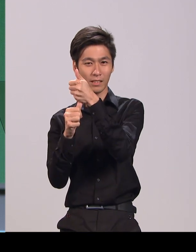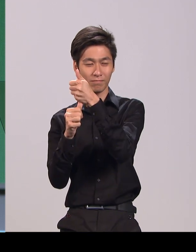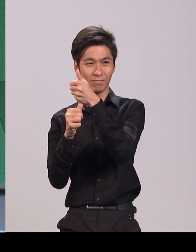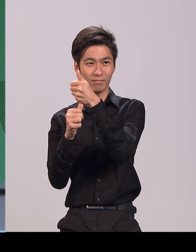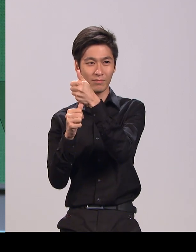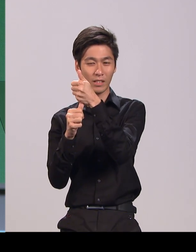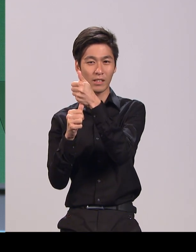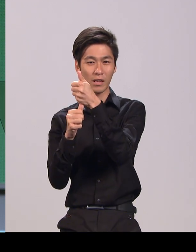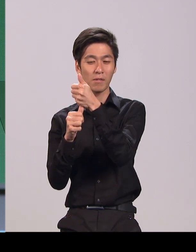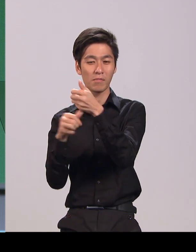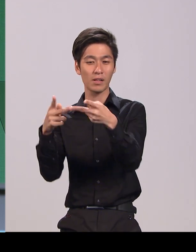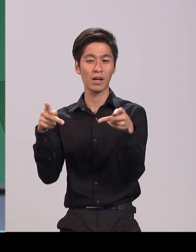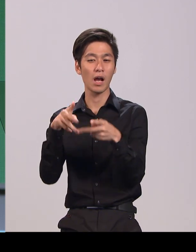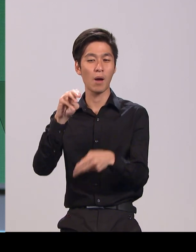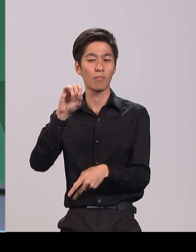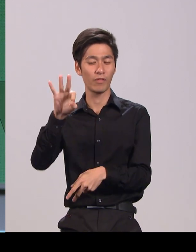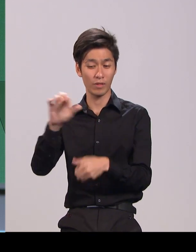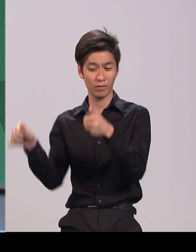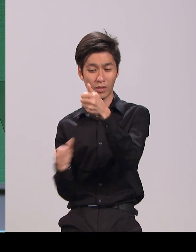and I have decided to appoint Lawrence Wong.